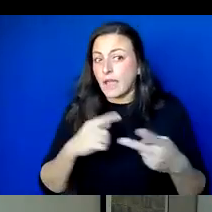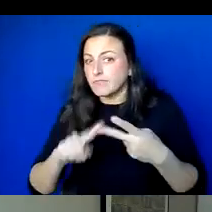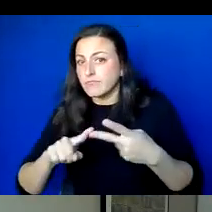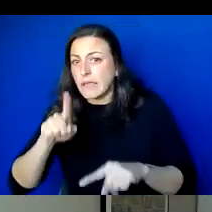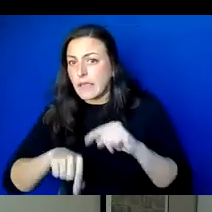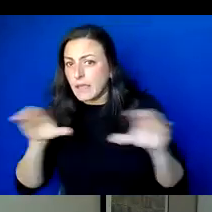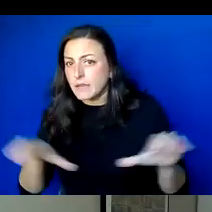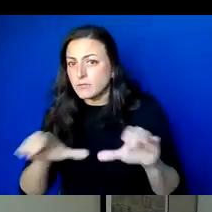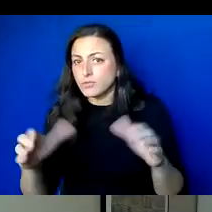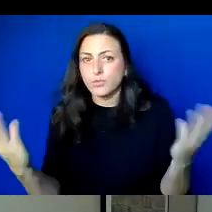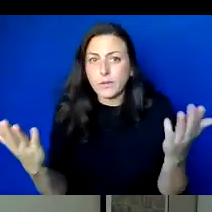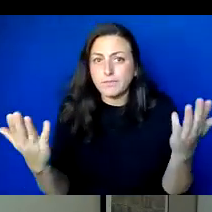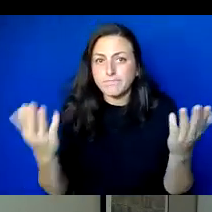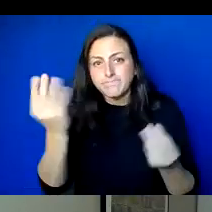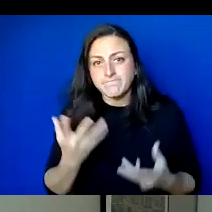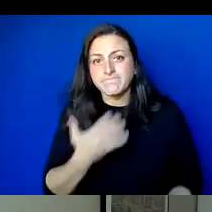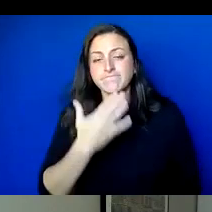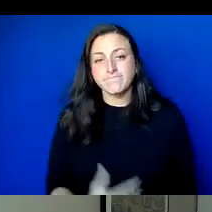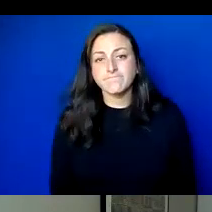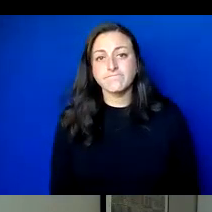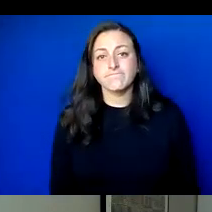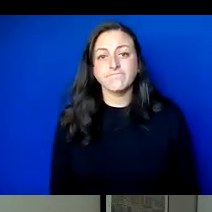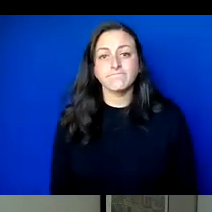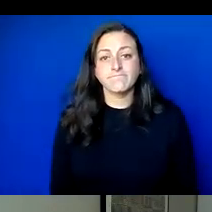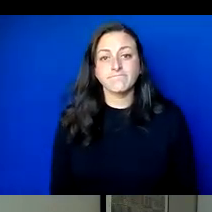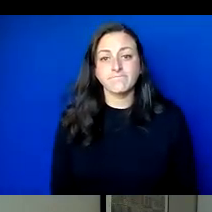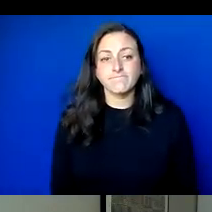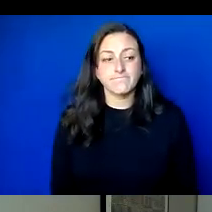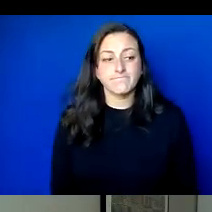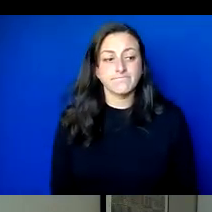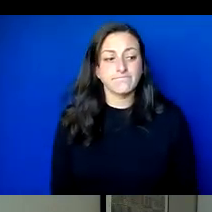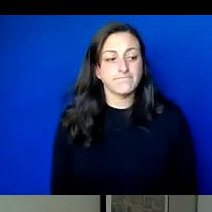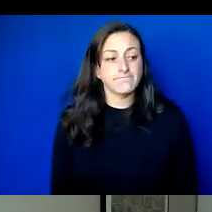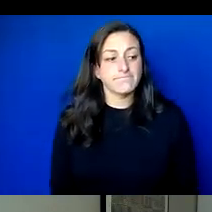Dr. France: